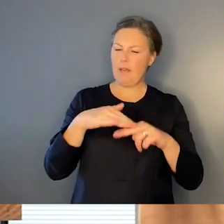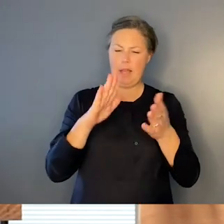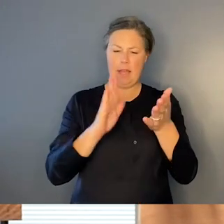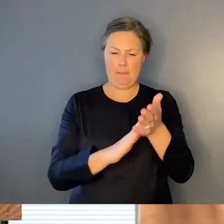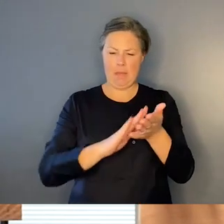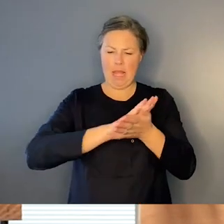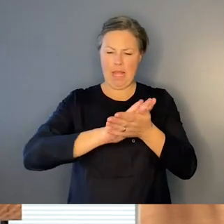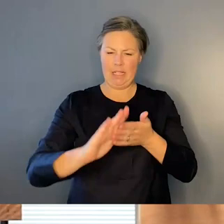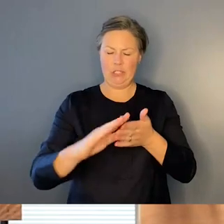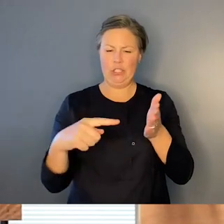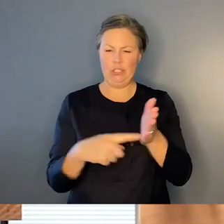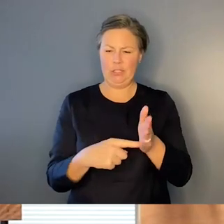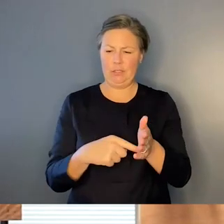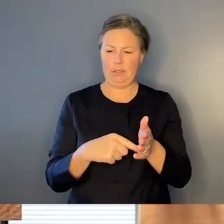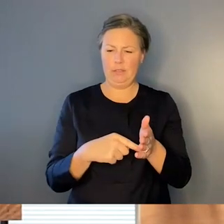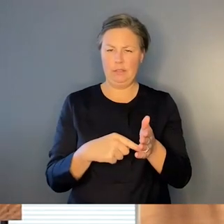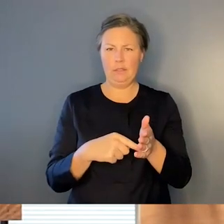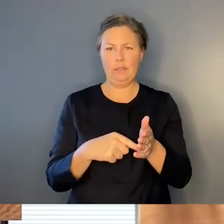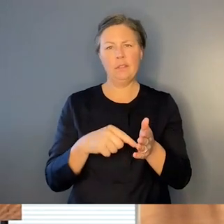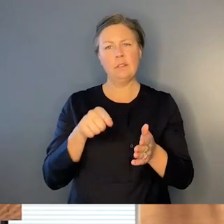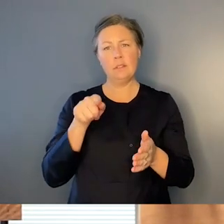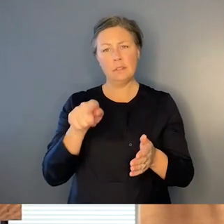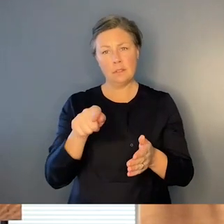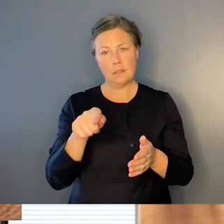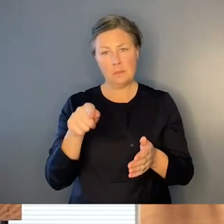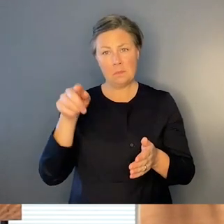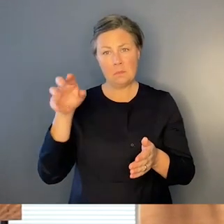menopause hormone replacement therapy in terms of managing symptoms,